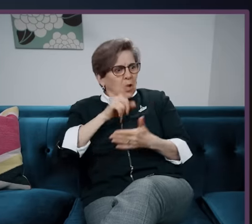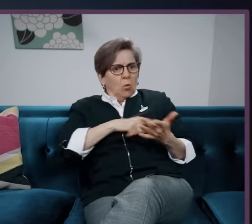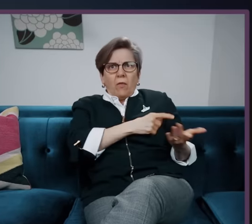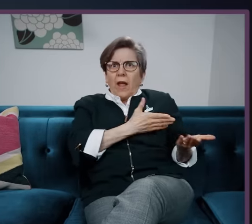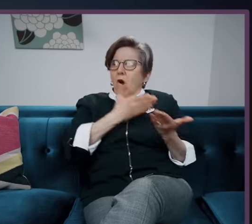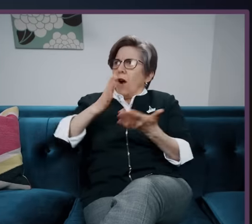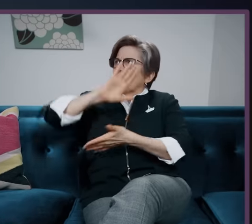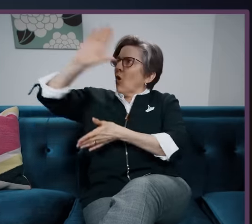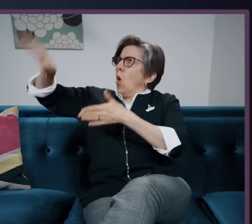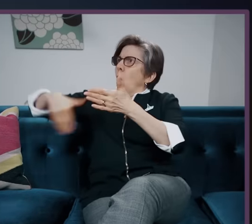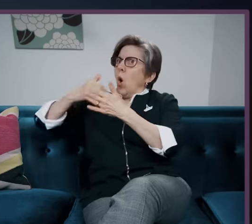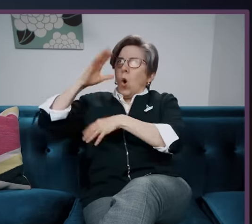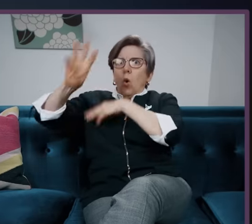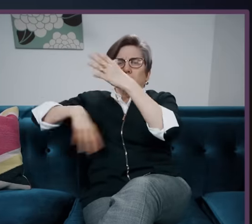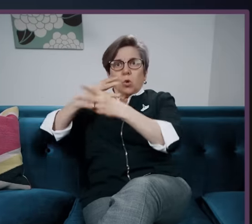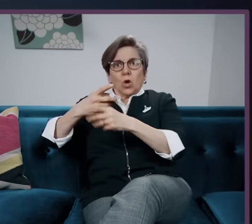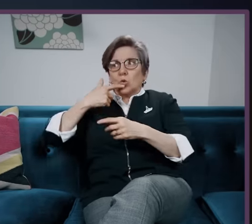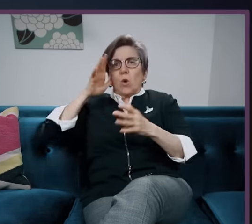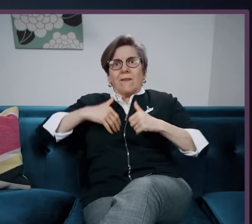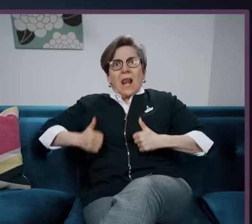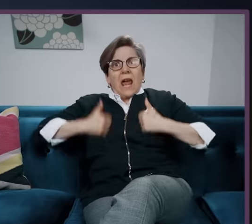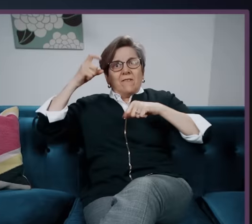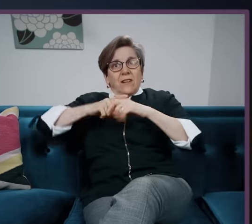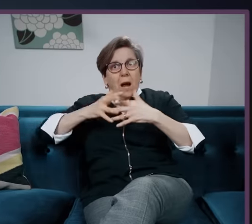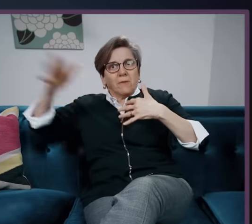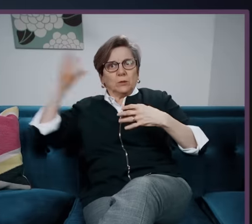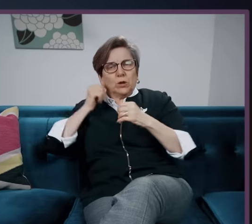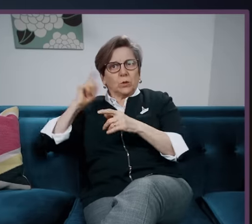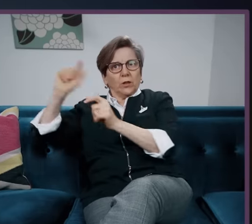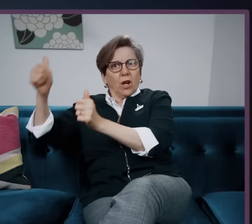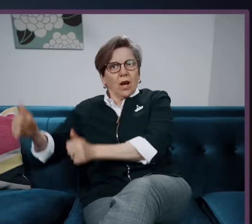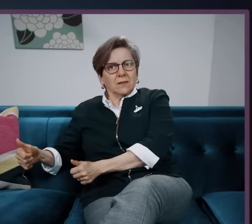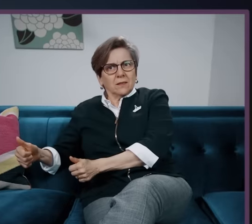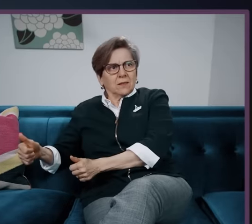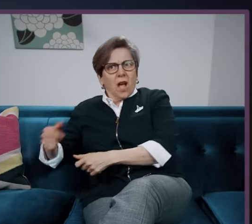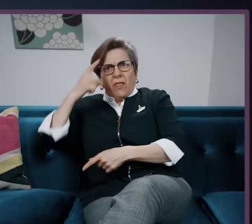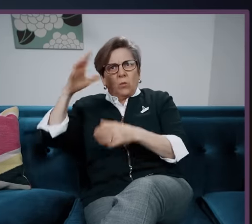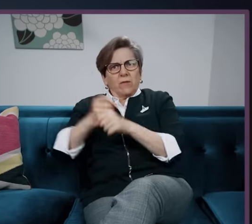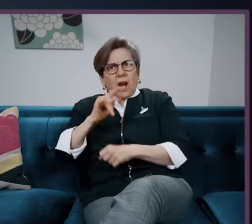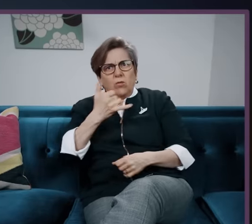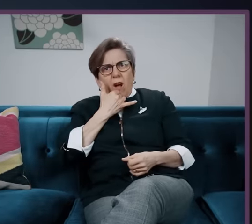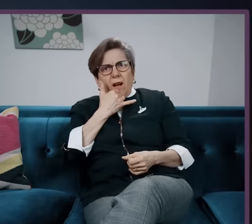that we've completely missed out on what those Deaf babies have to offer the entire world: a lifetime experience of hearing loss.